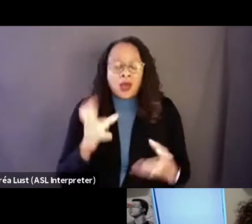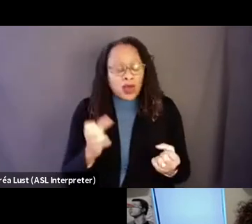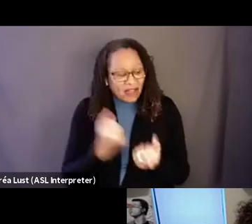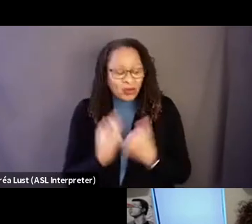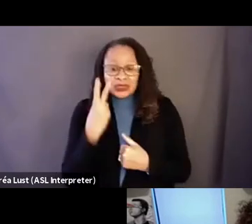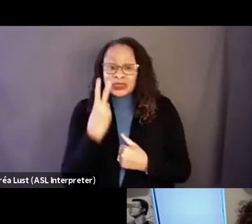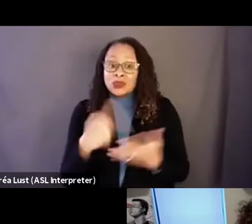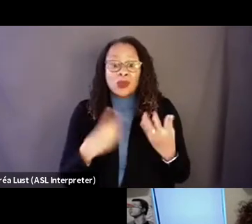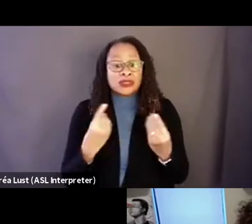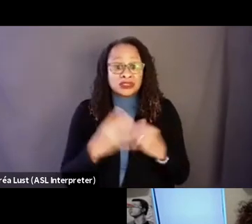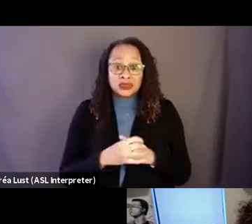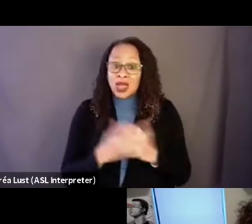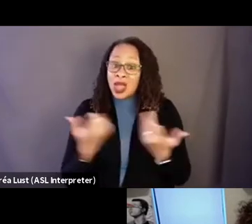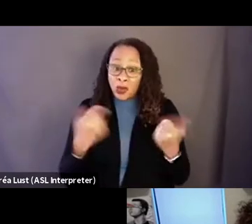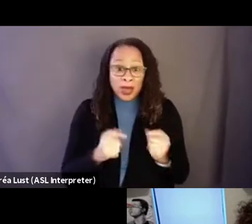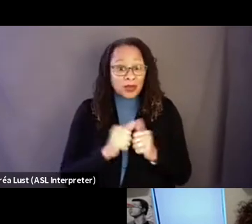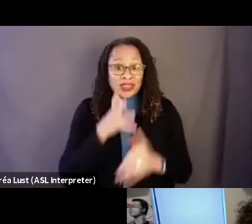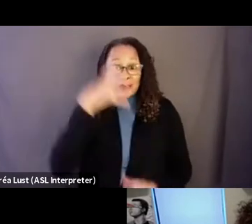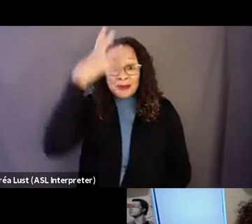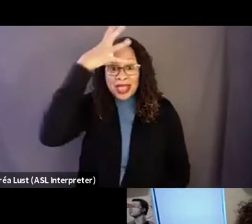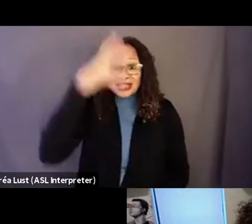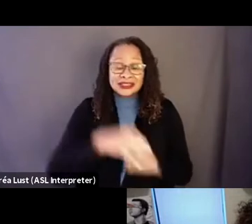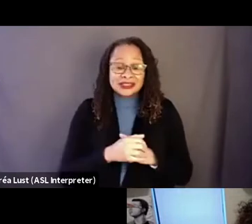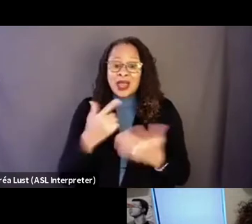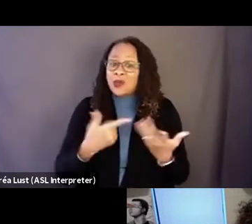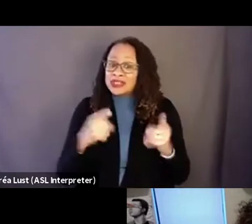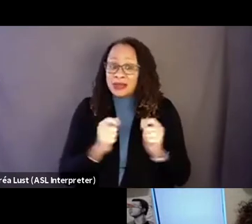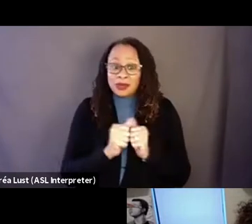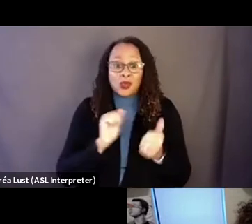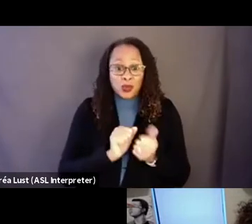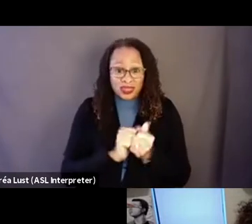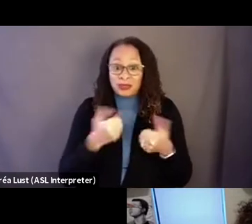and what was going on with these parents and what's going on with the providers. Yeah.